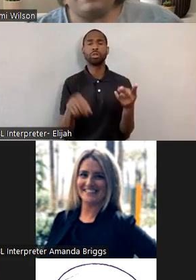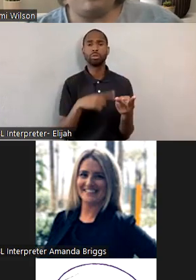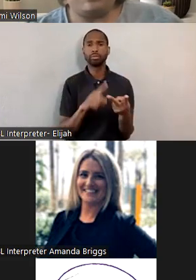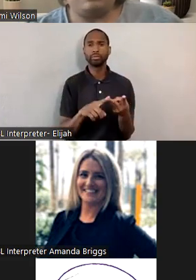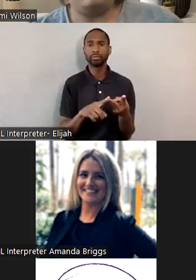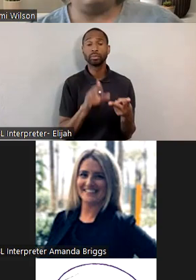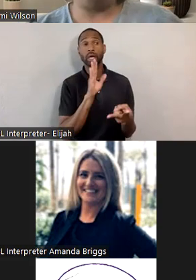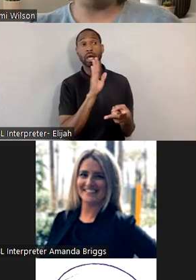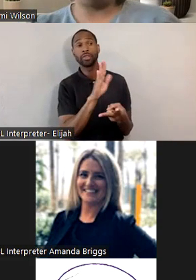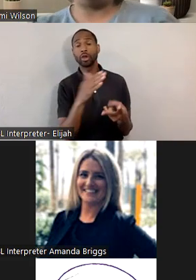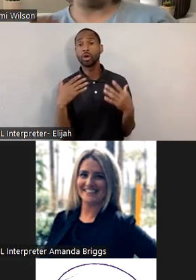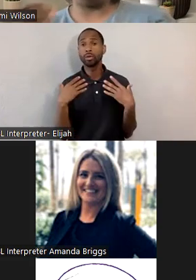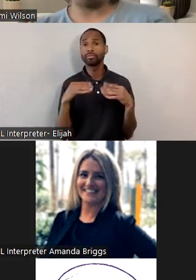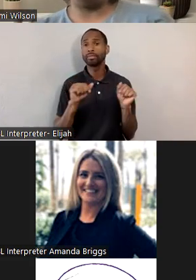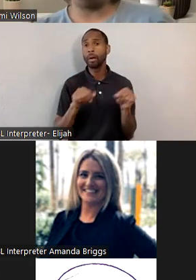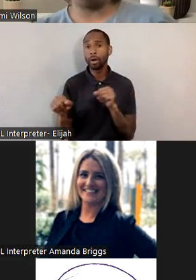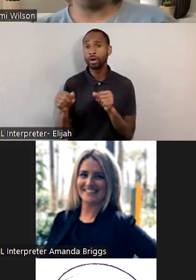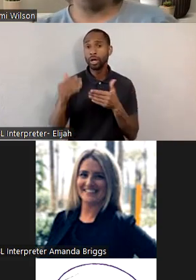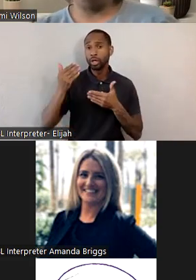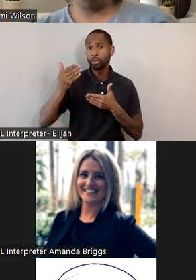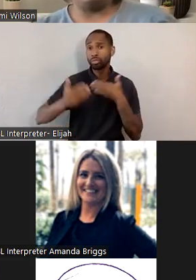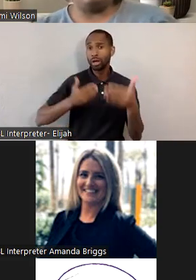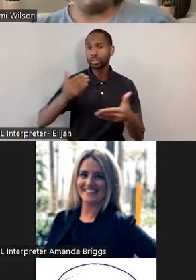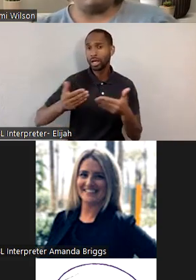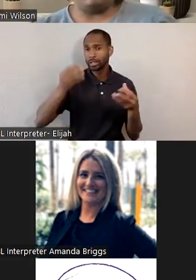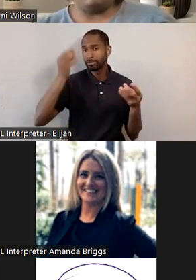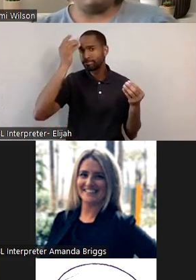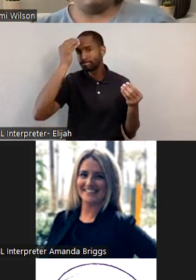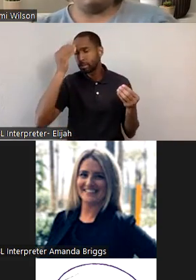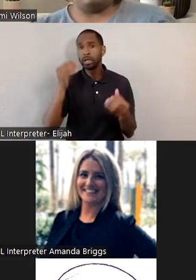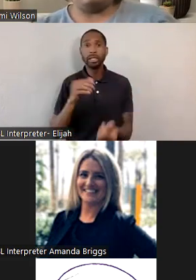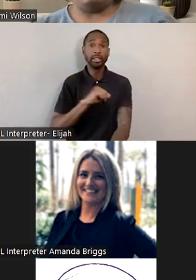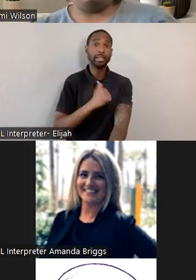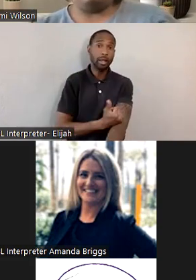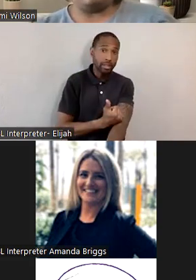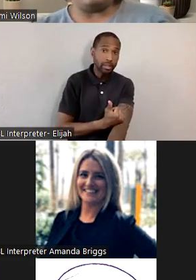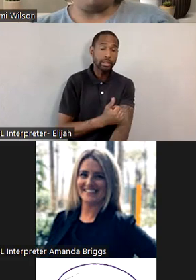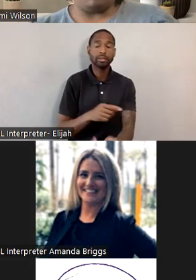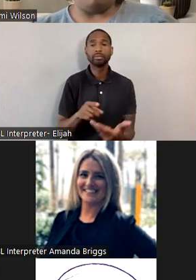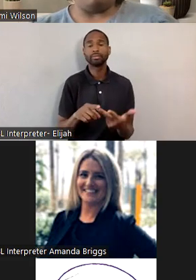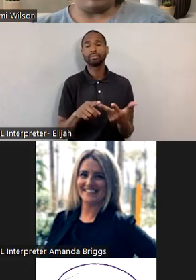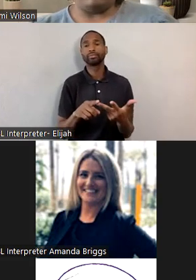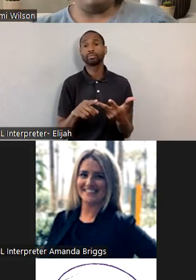and their ability to process substances that could be compromised.